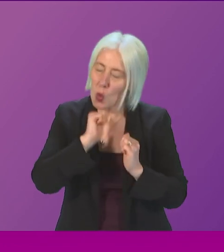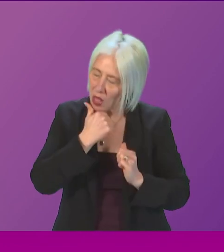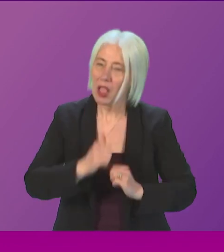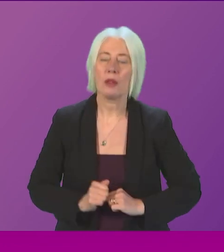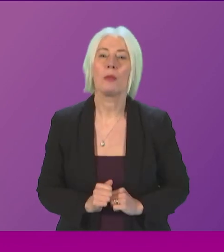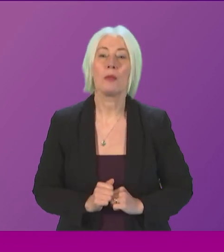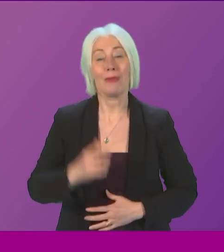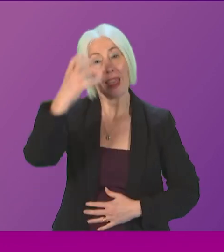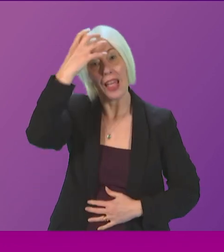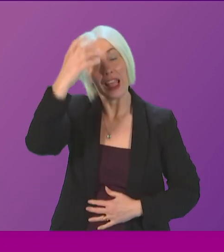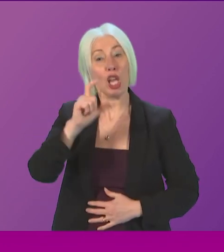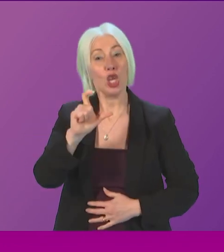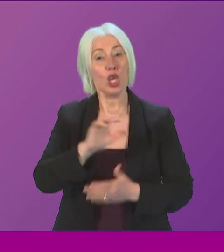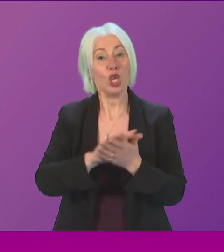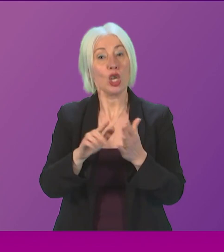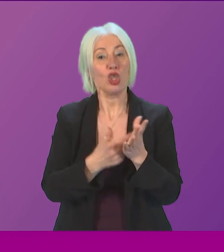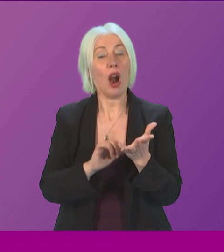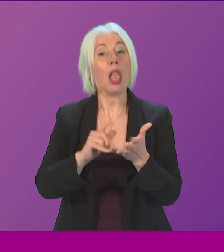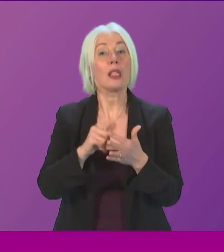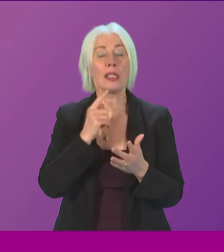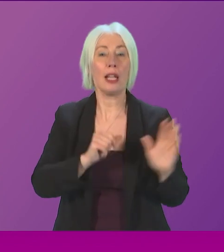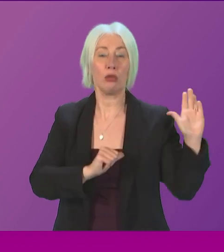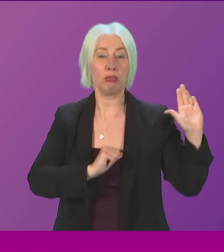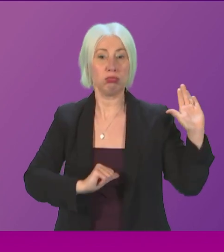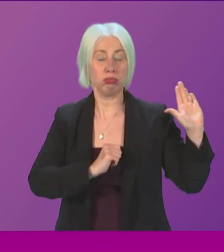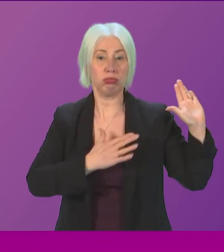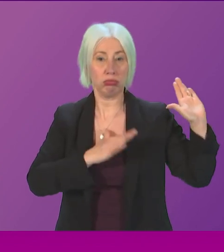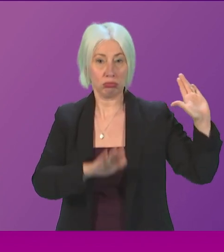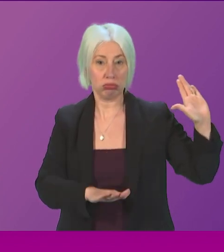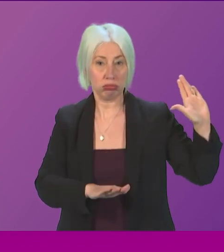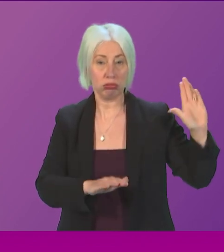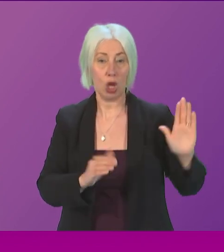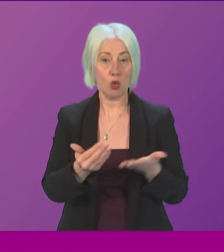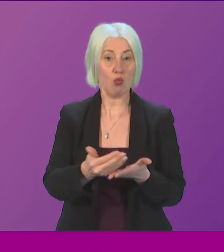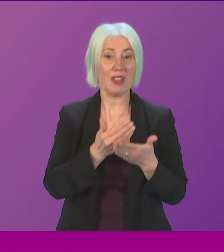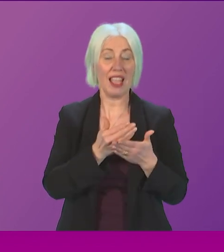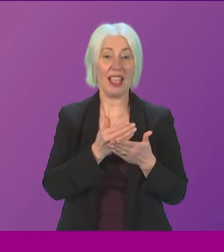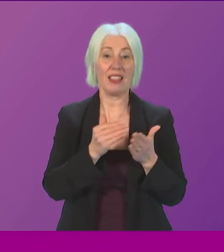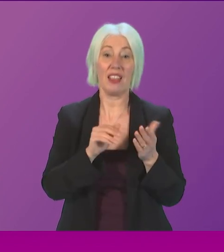King Charles had to swear an oath to be the protector of the faith, but he also committed